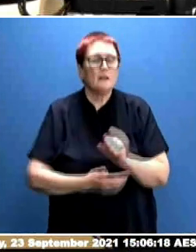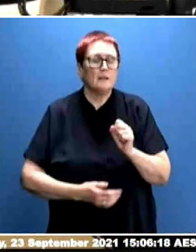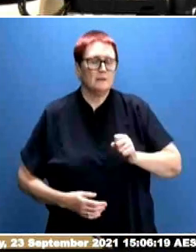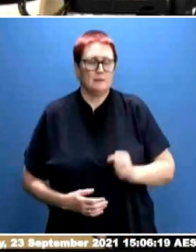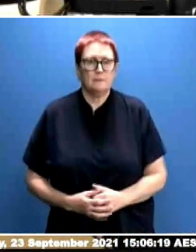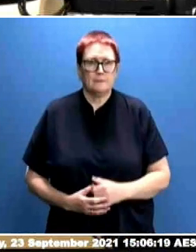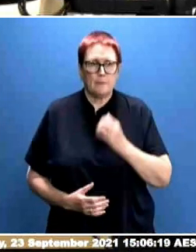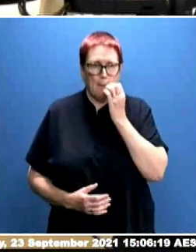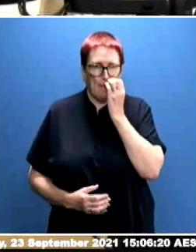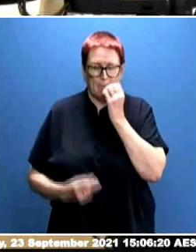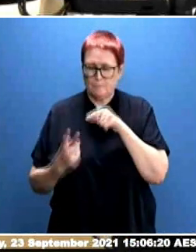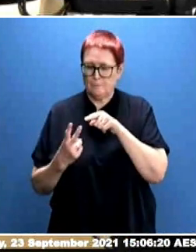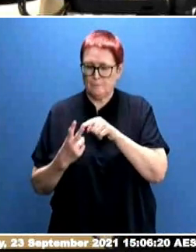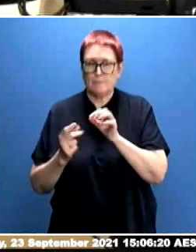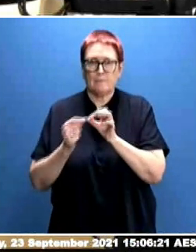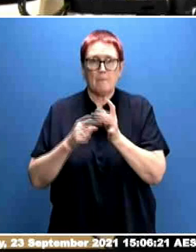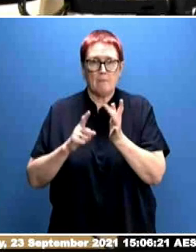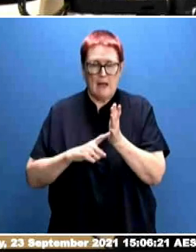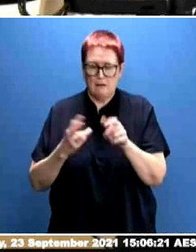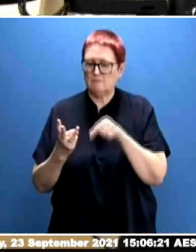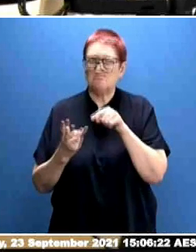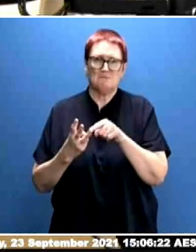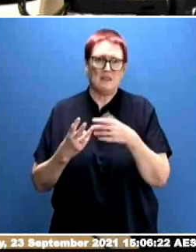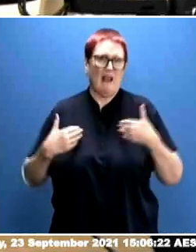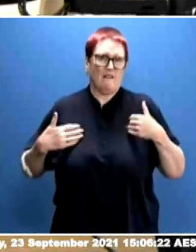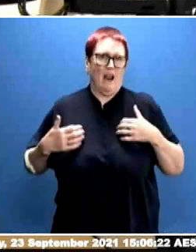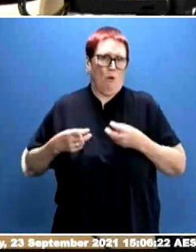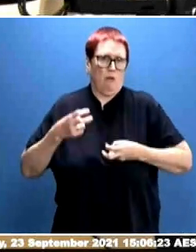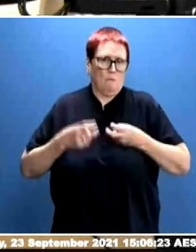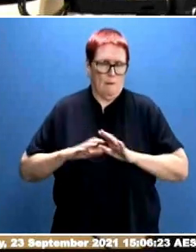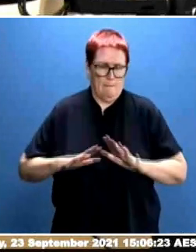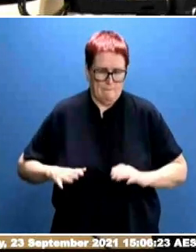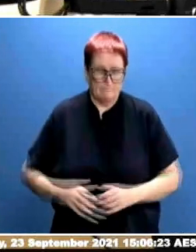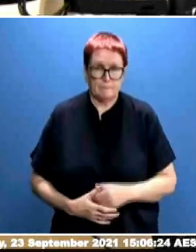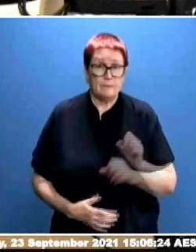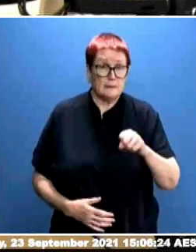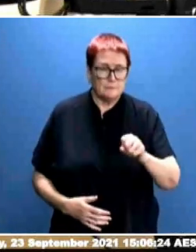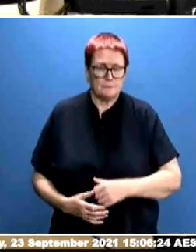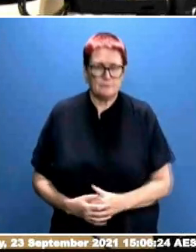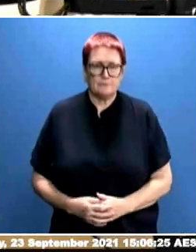The other one is a health issue Yes. for a treatment order. MS KERR: Yes.